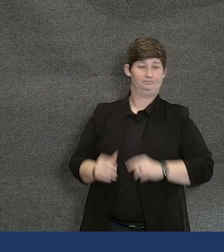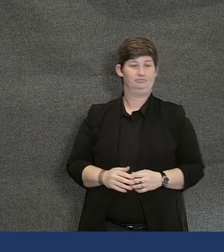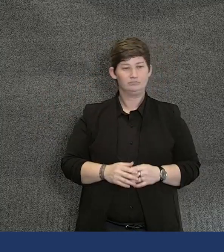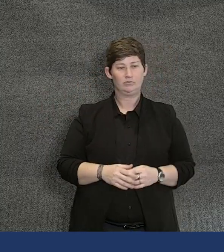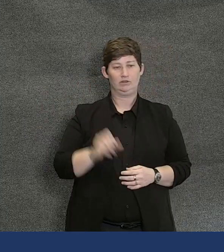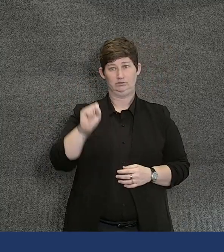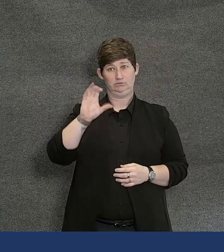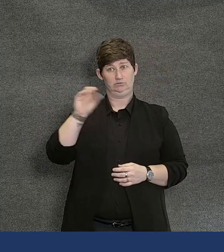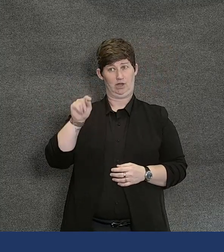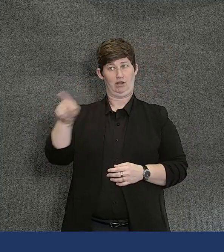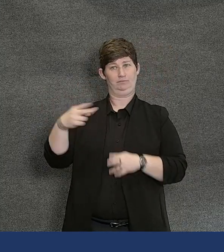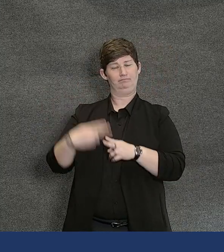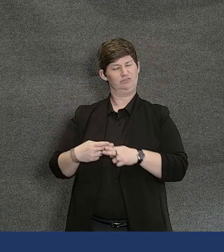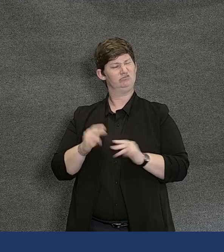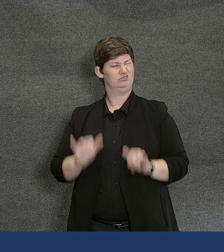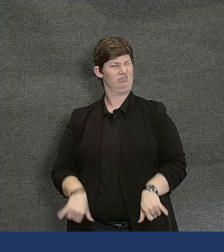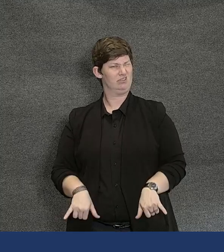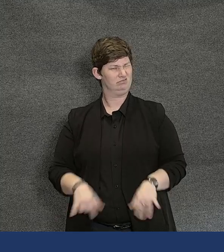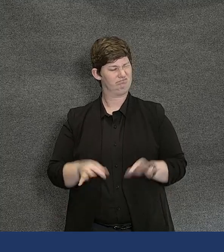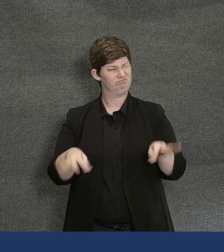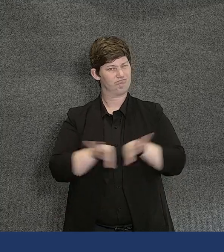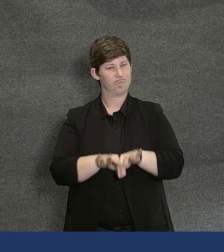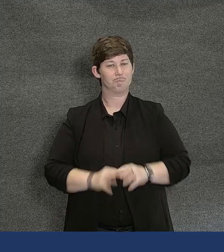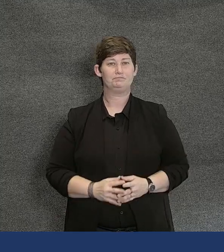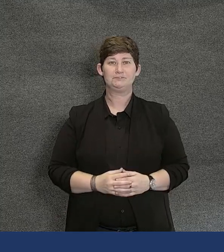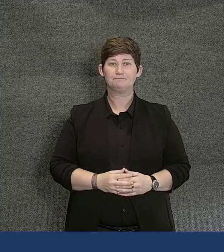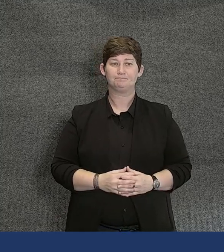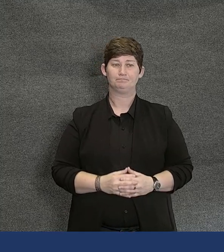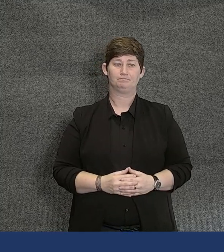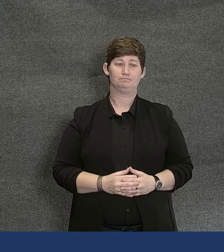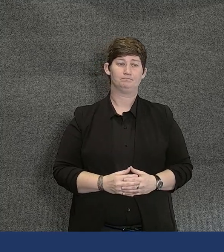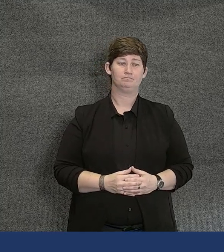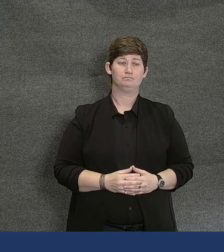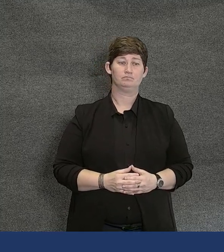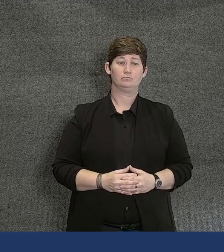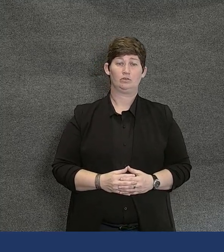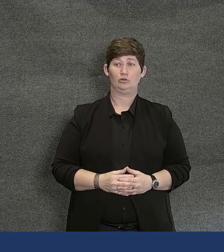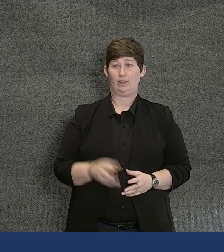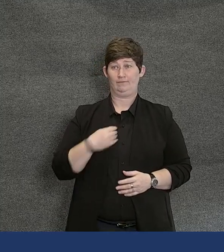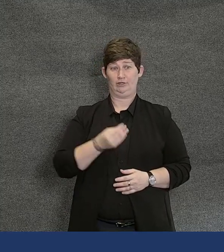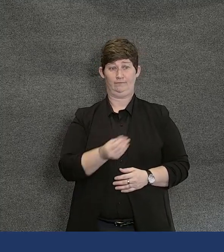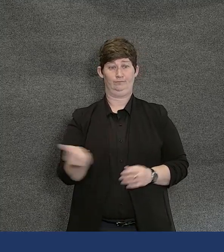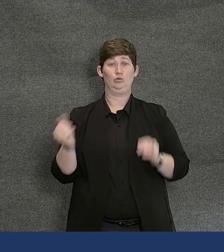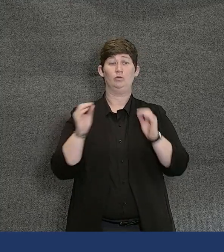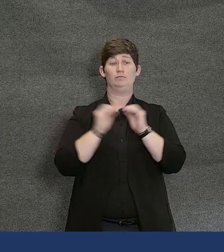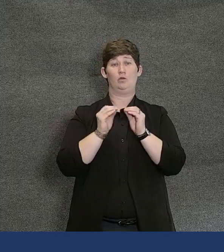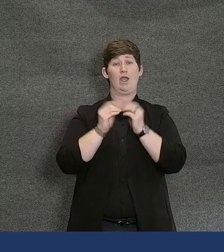So next up we have a couple more advocate statements,